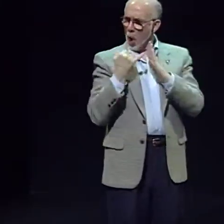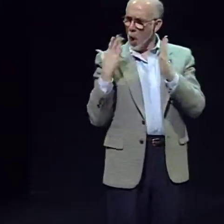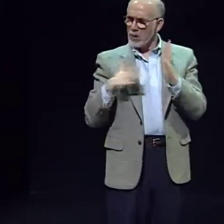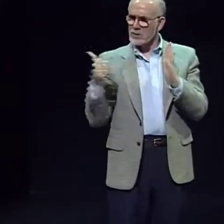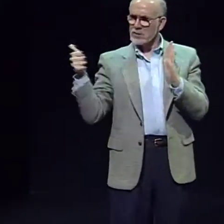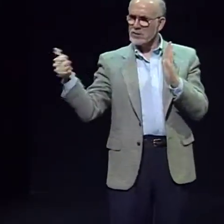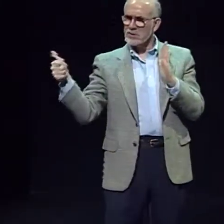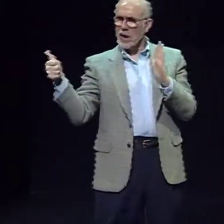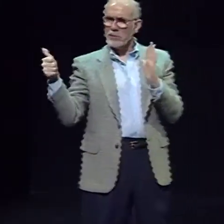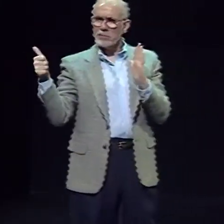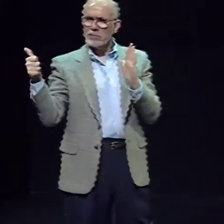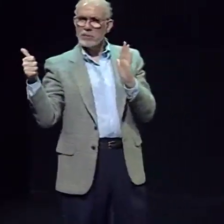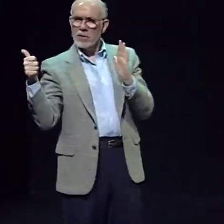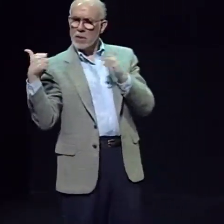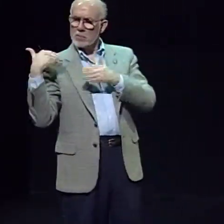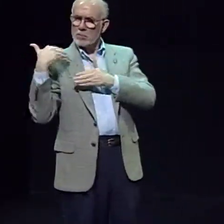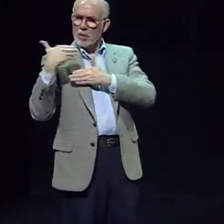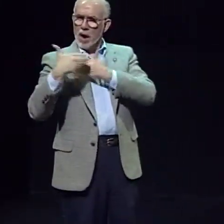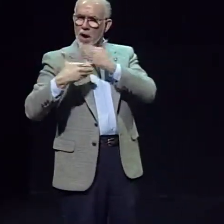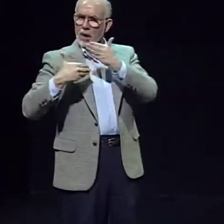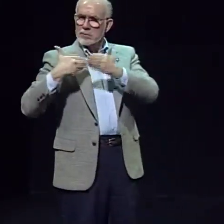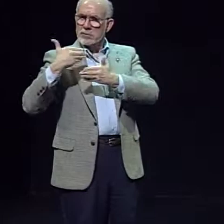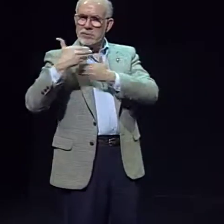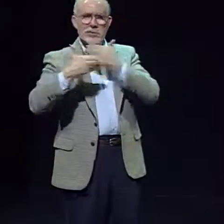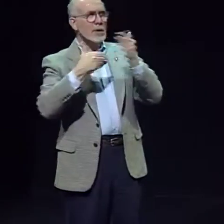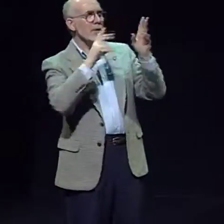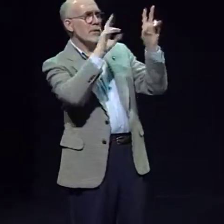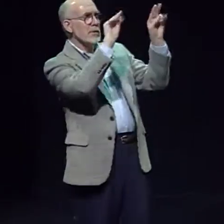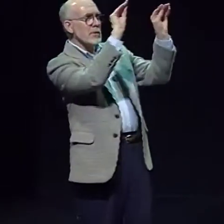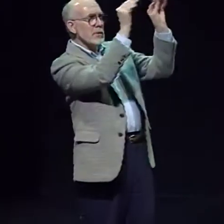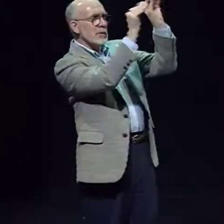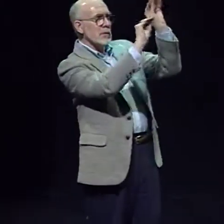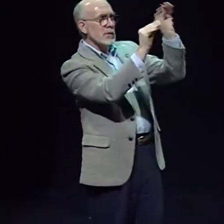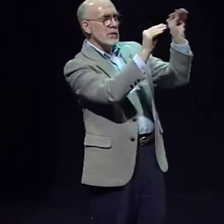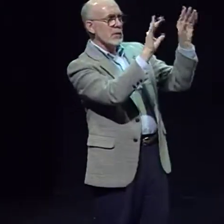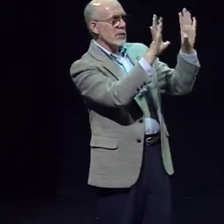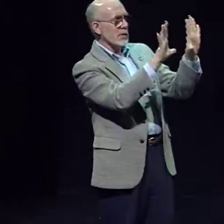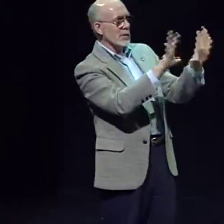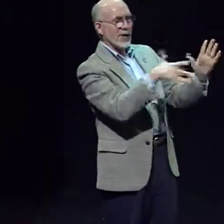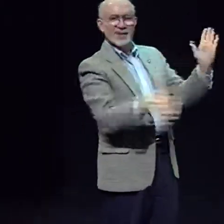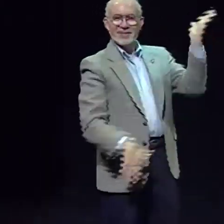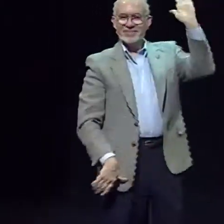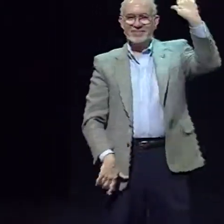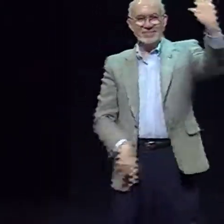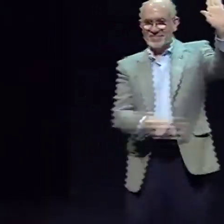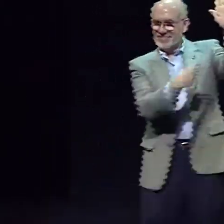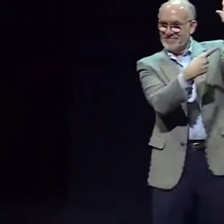BUT HAVE YOU EVER THOUGHT ABOUT HOW THE ARTISTS USE THE PROCESS OF PAINTING IT